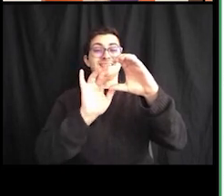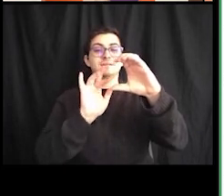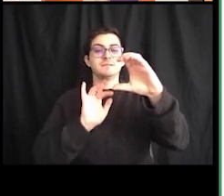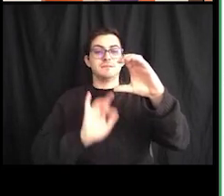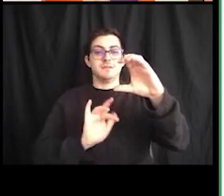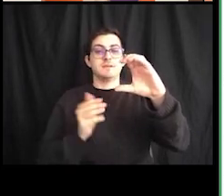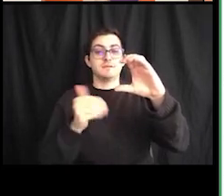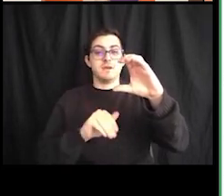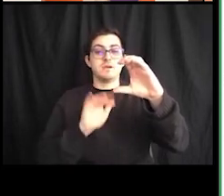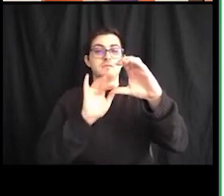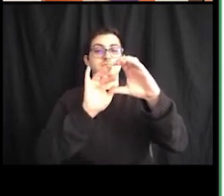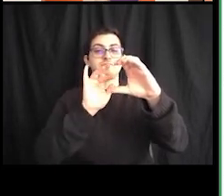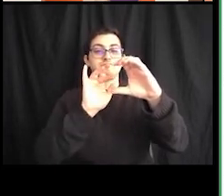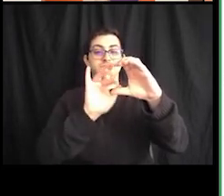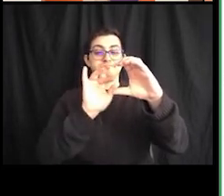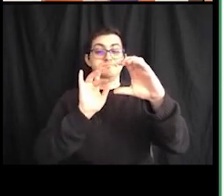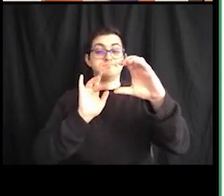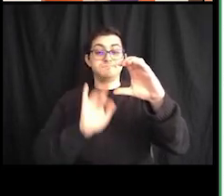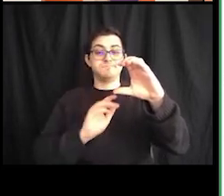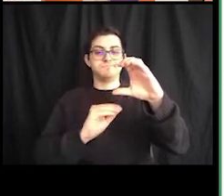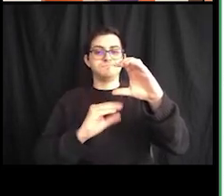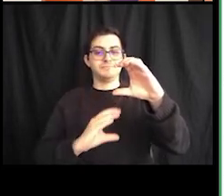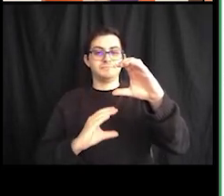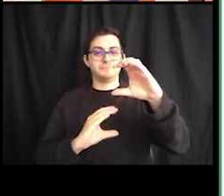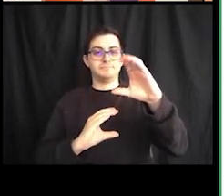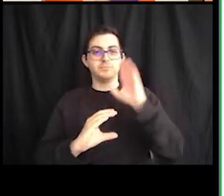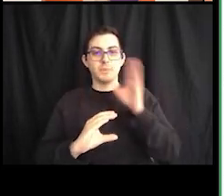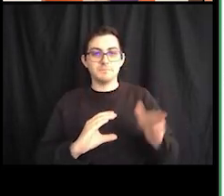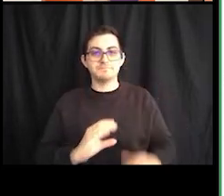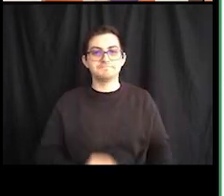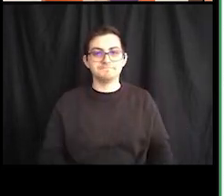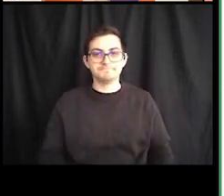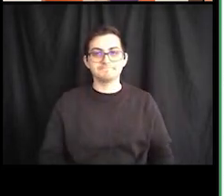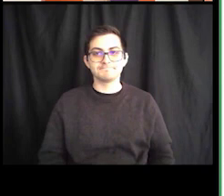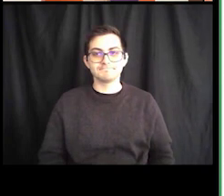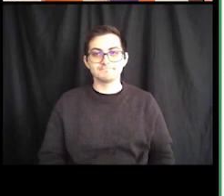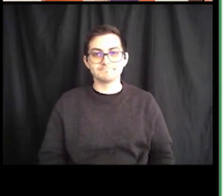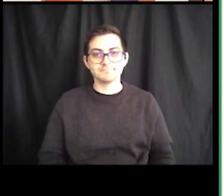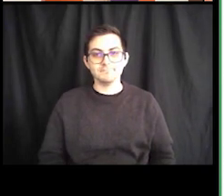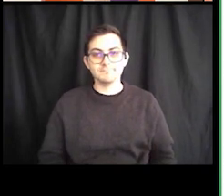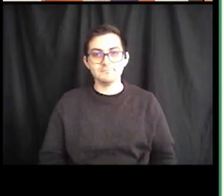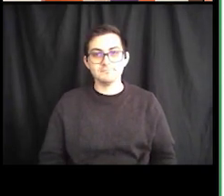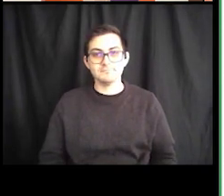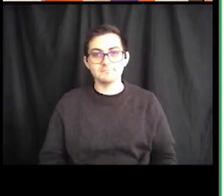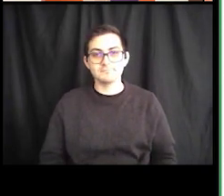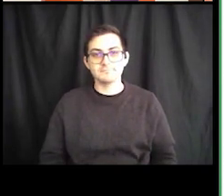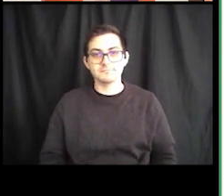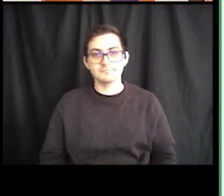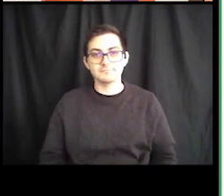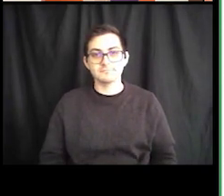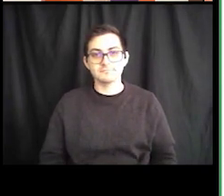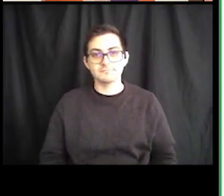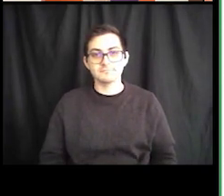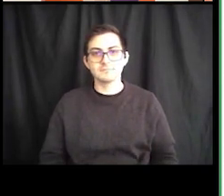great for this brainstorm phase of the product lifecycle. But actually, it's really useful for the design phase as well.